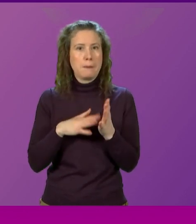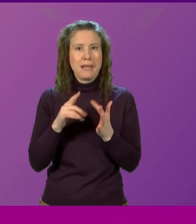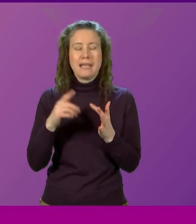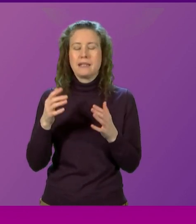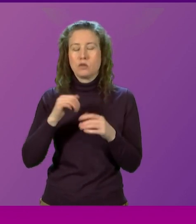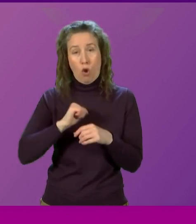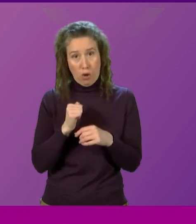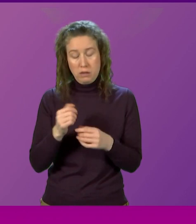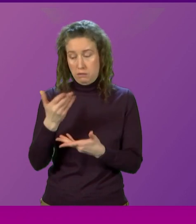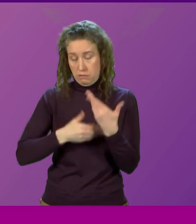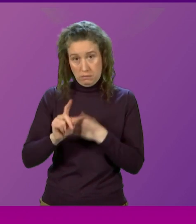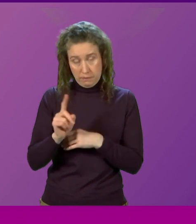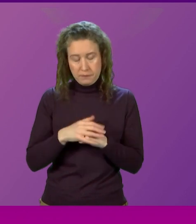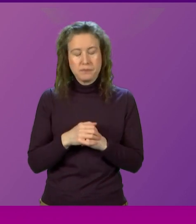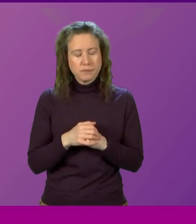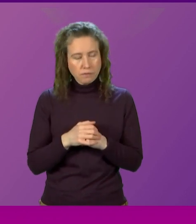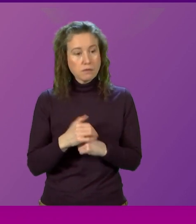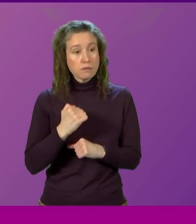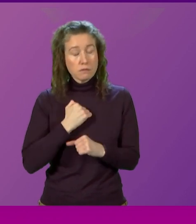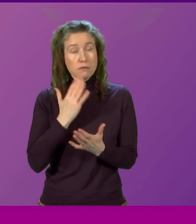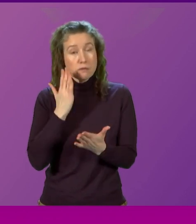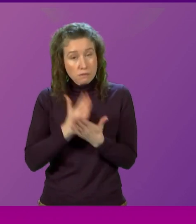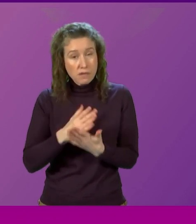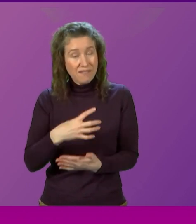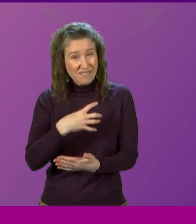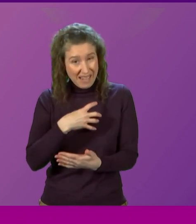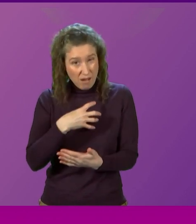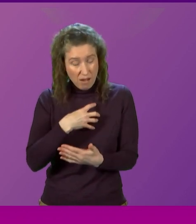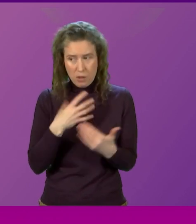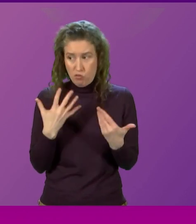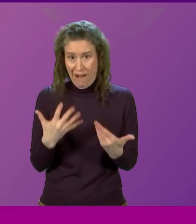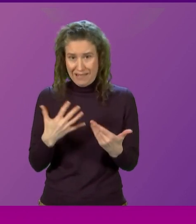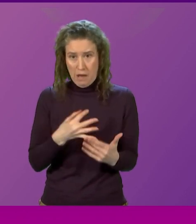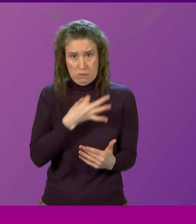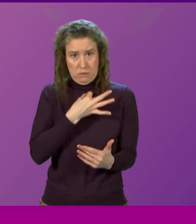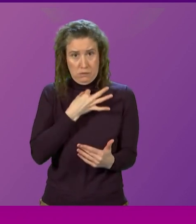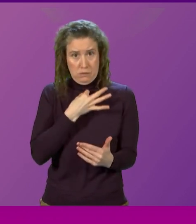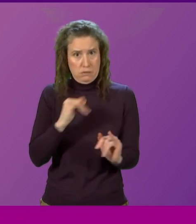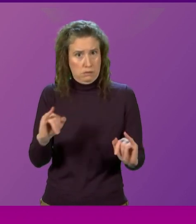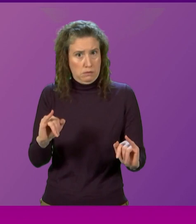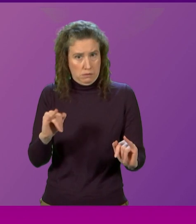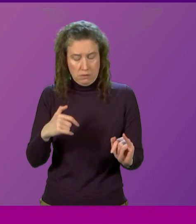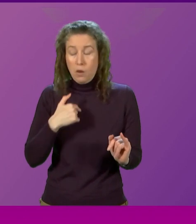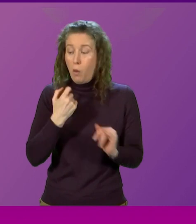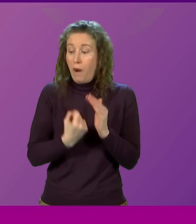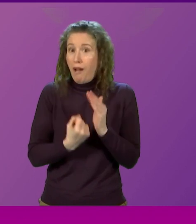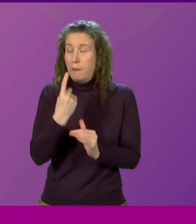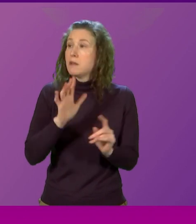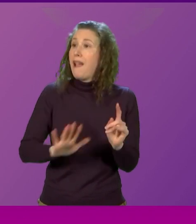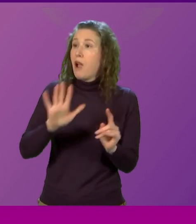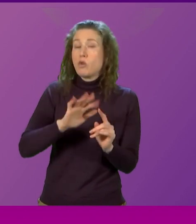“my real fear is we are at a tipping point and what we are going to see is areas of Scotland